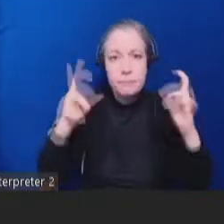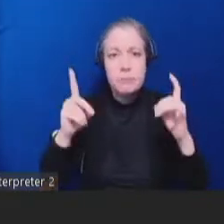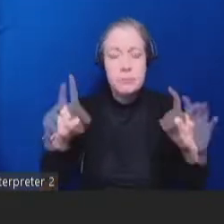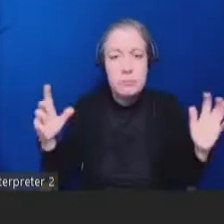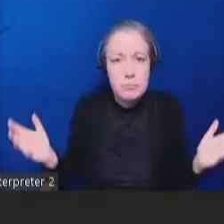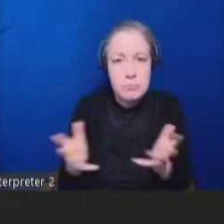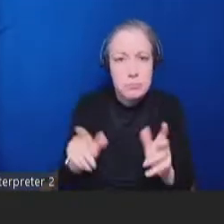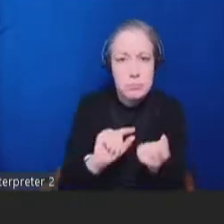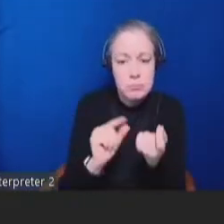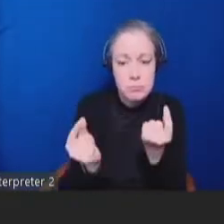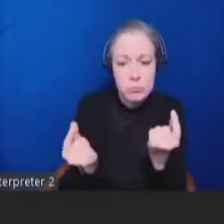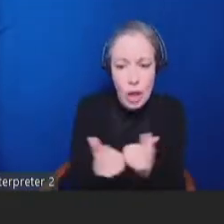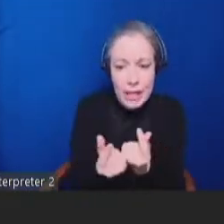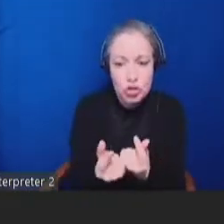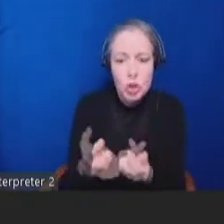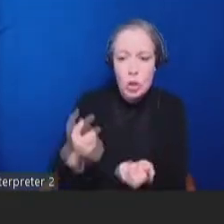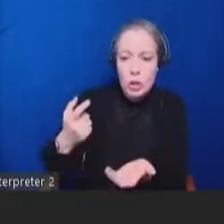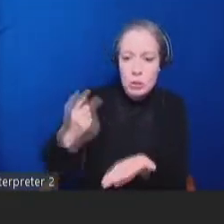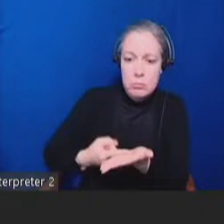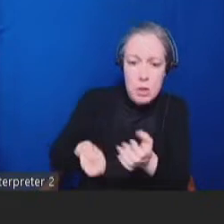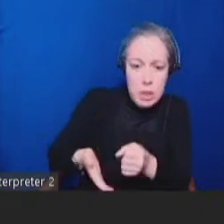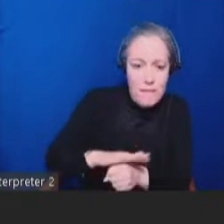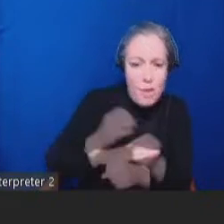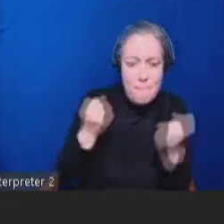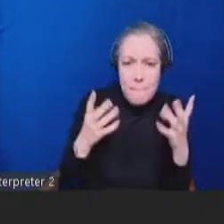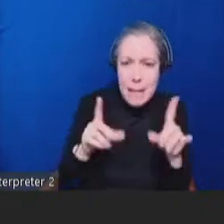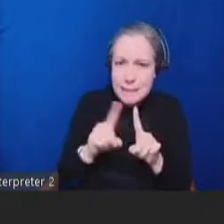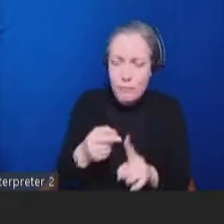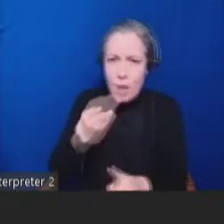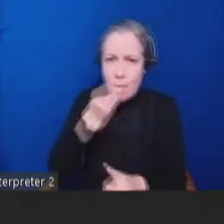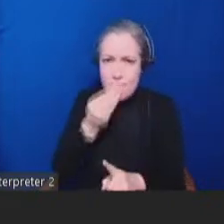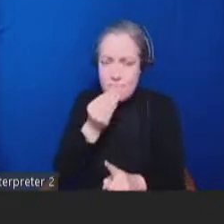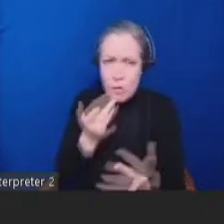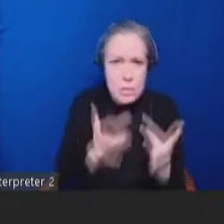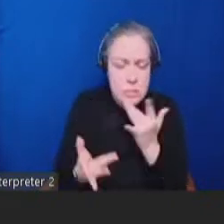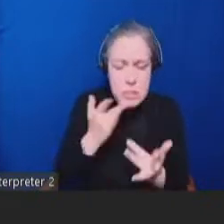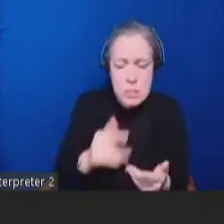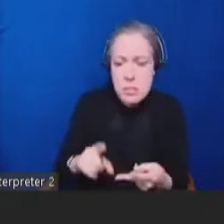security and oceans health and financial inclusion and topics related to health,